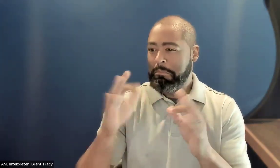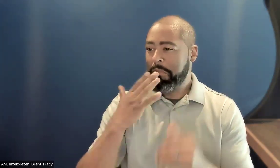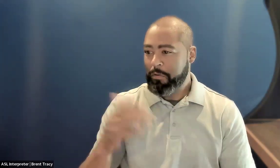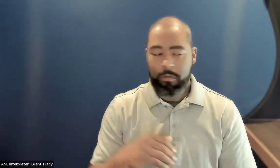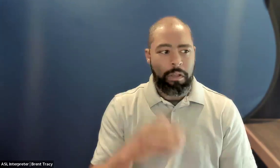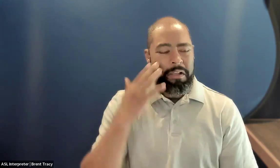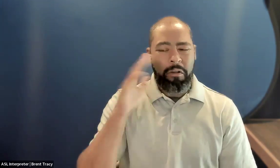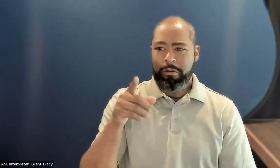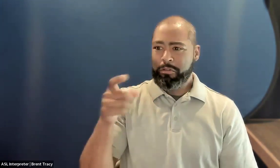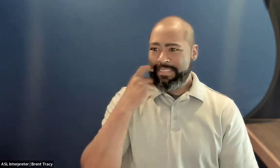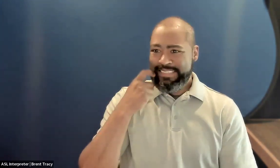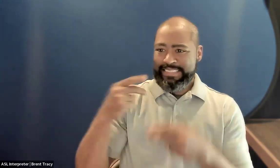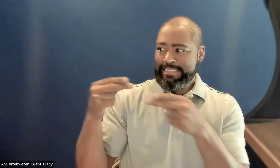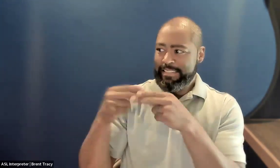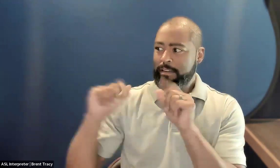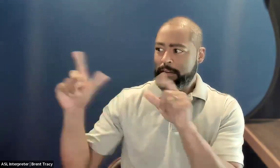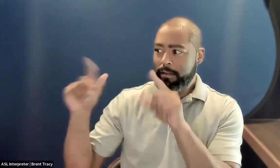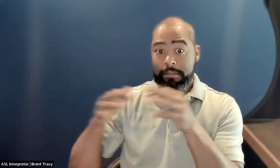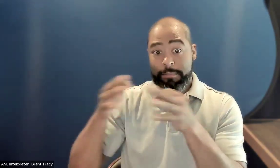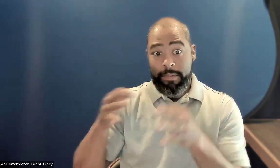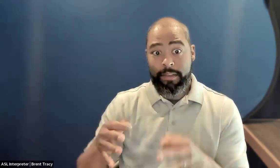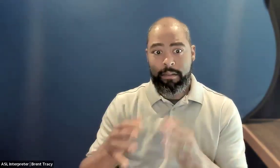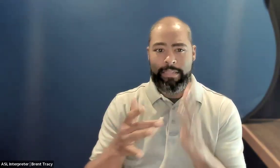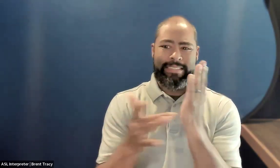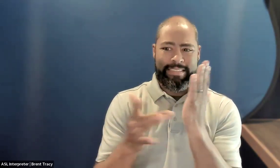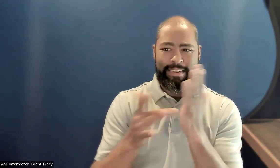as Paul indicated, I I think I mean I would characterize this